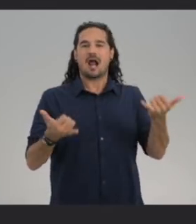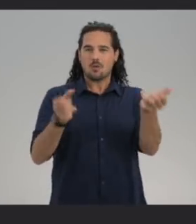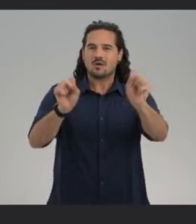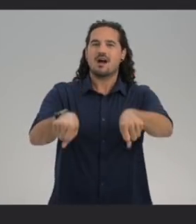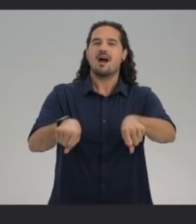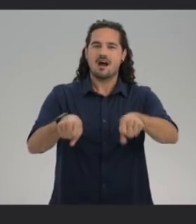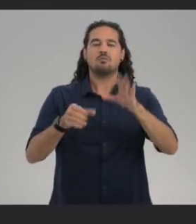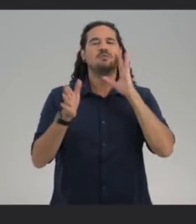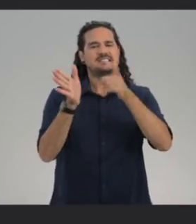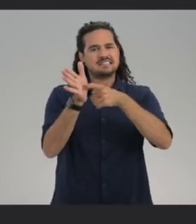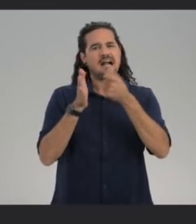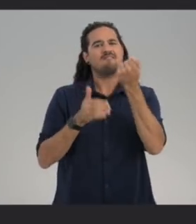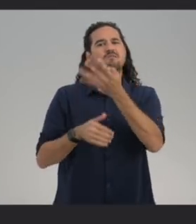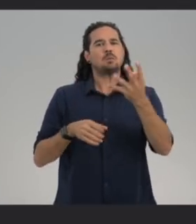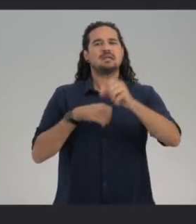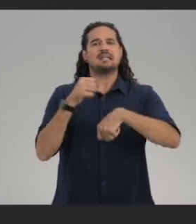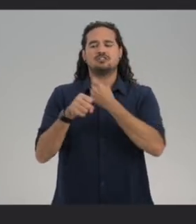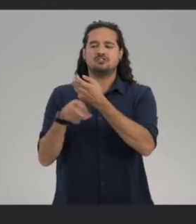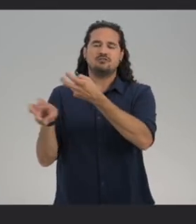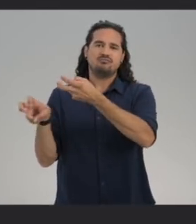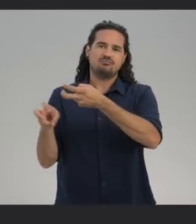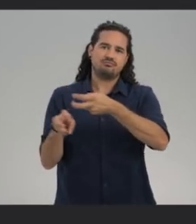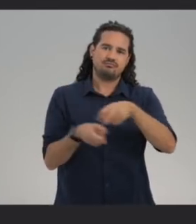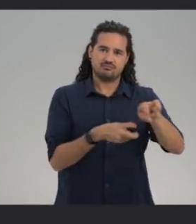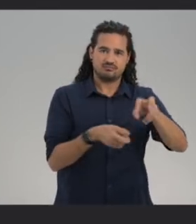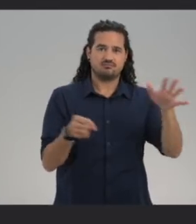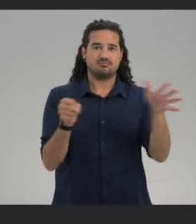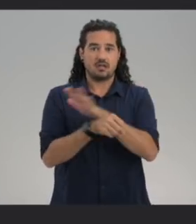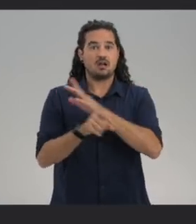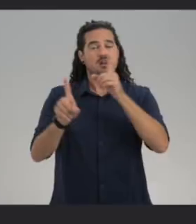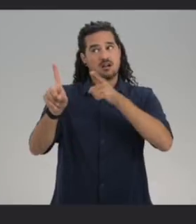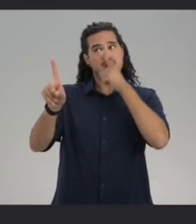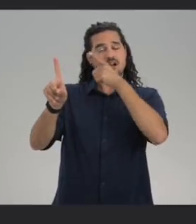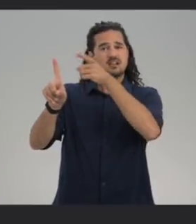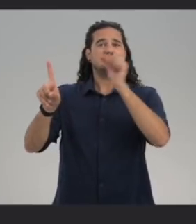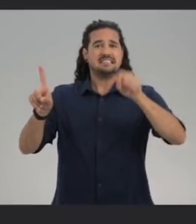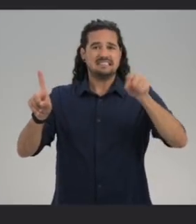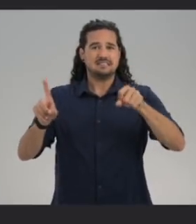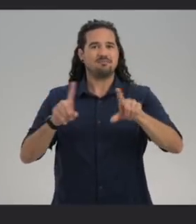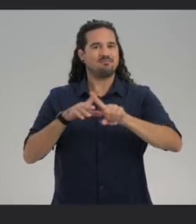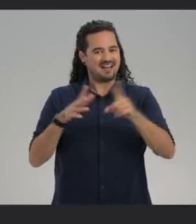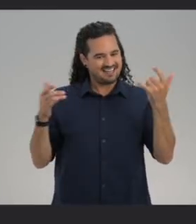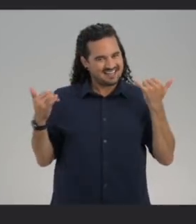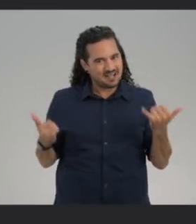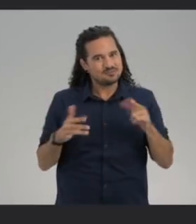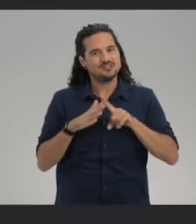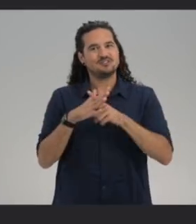Now, this journey will take a couple of years to complete, and we have a long way to go, but we're off to one heck of a start.